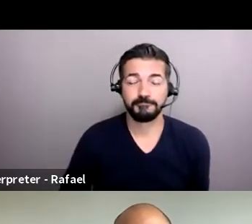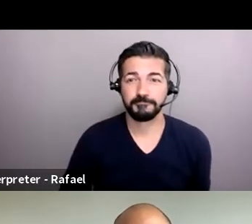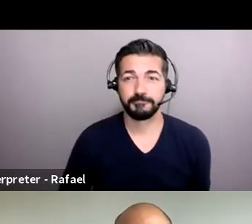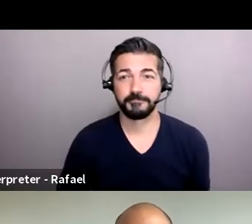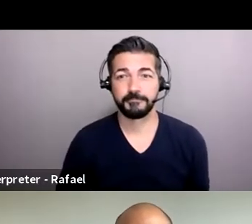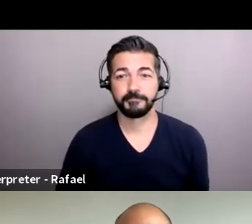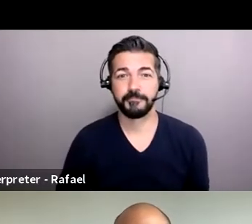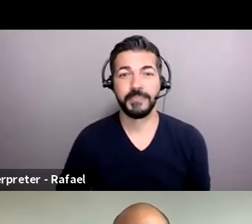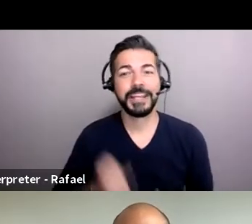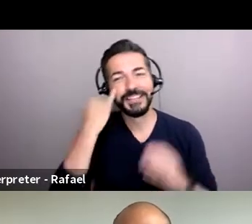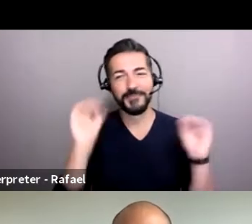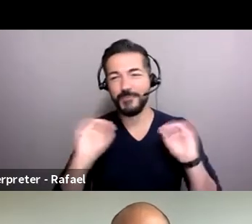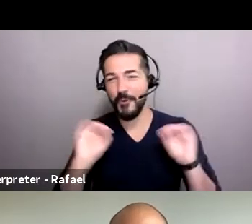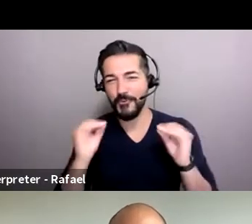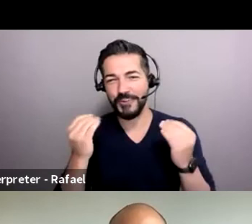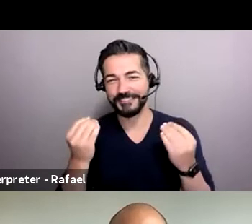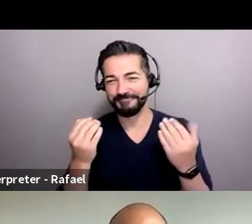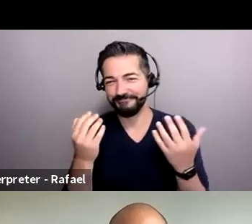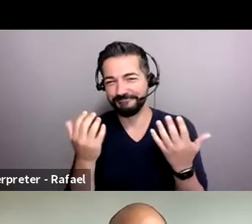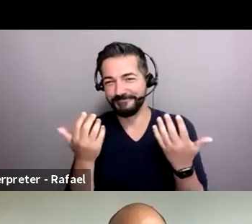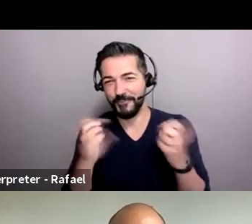And if nobody wants to jump in, I'll just say, Laura, why don't we start with you?